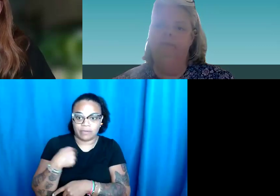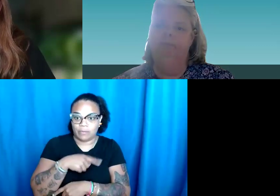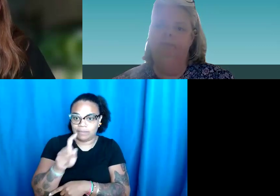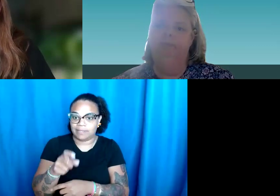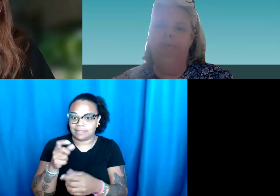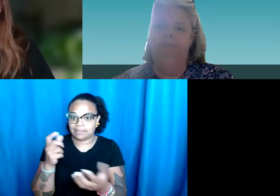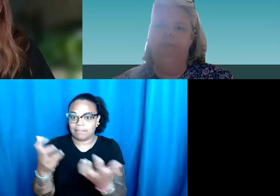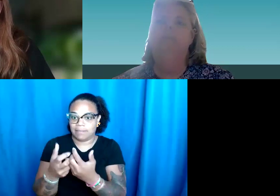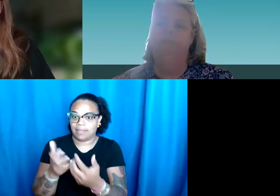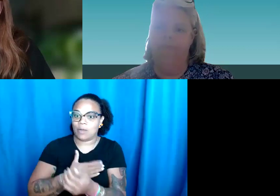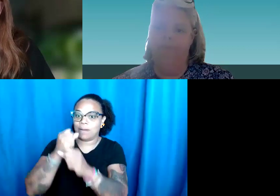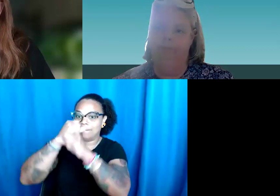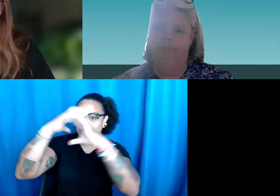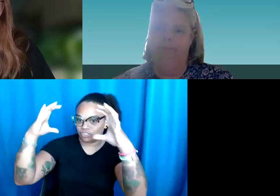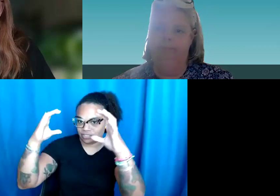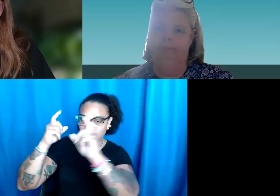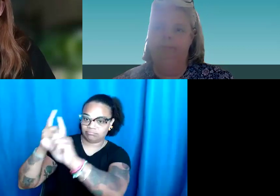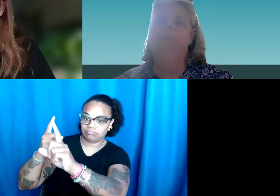our mission with each of our investments.